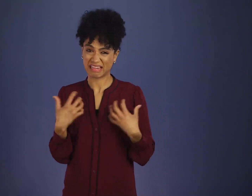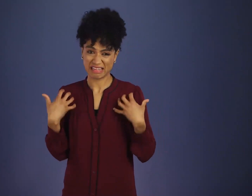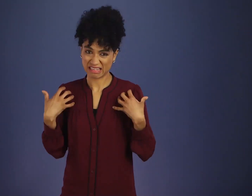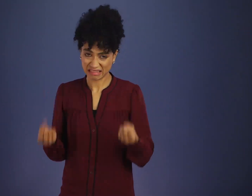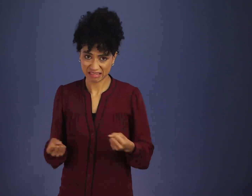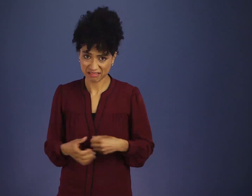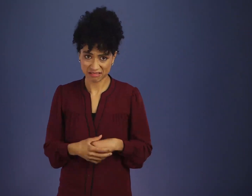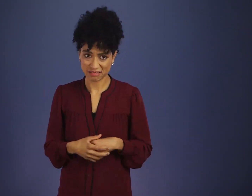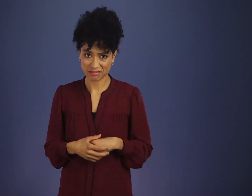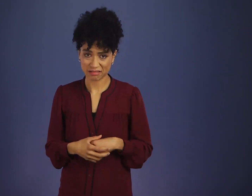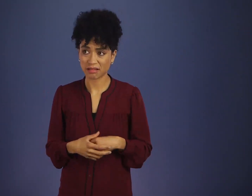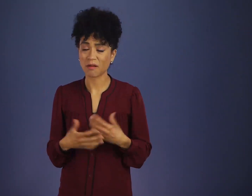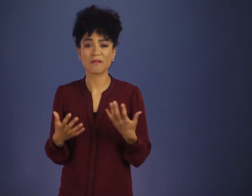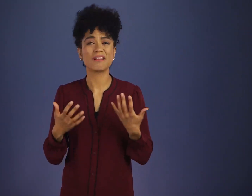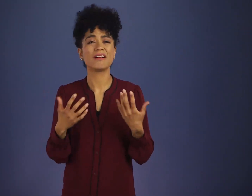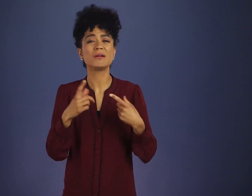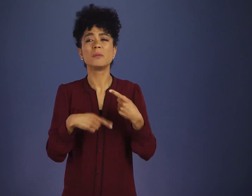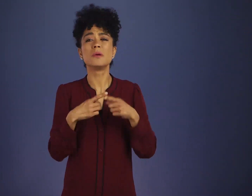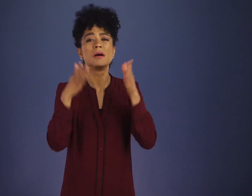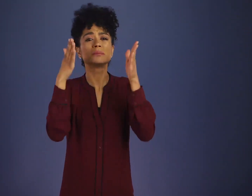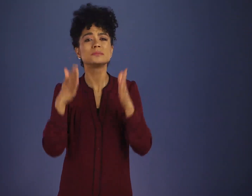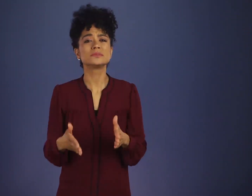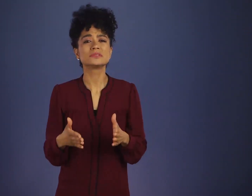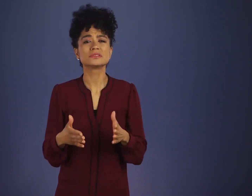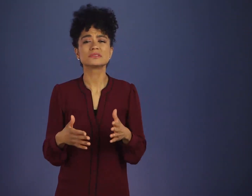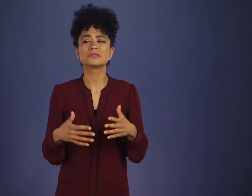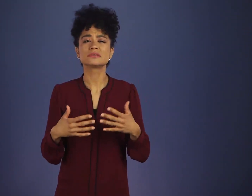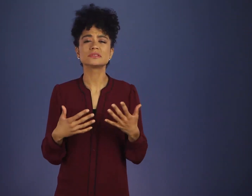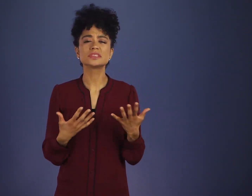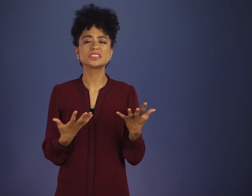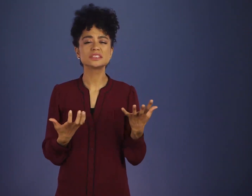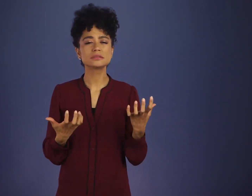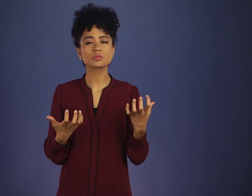two emotions quite as unhealthy as the demands which evoked them.